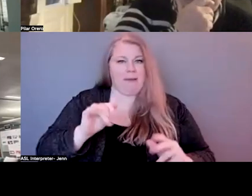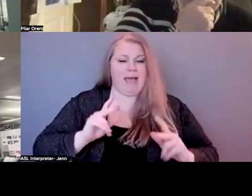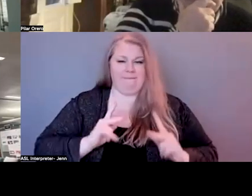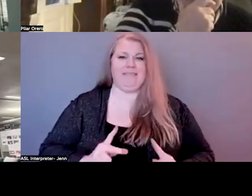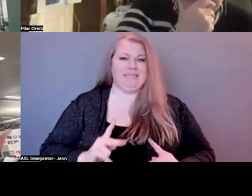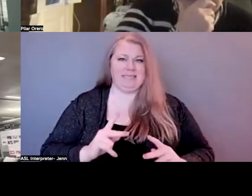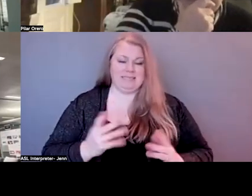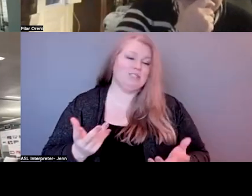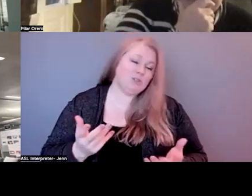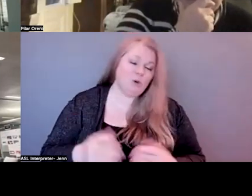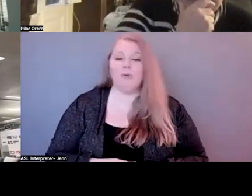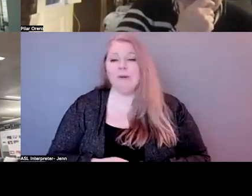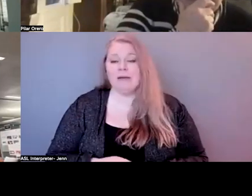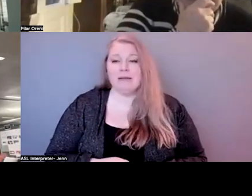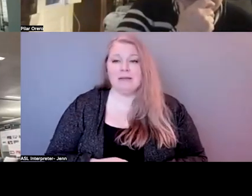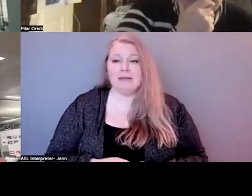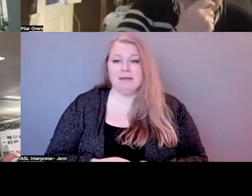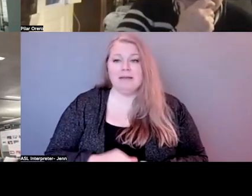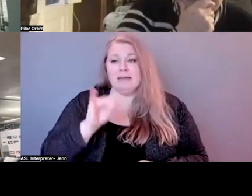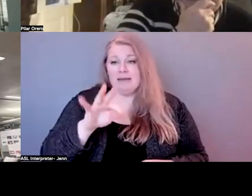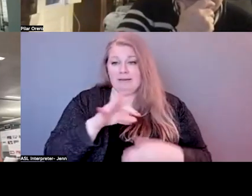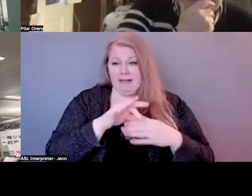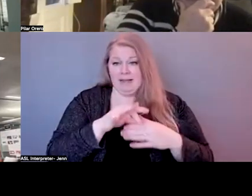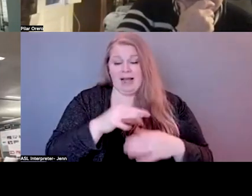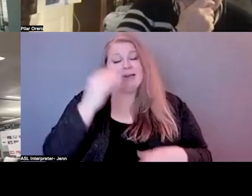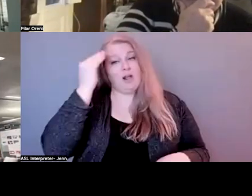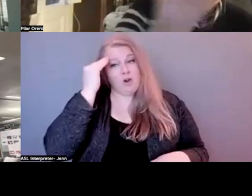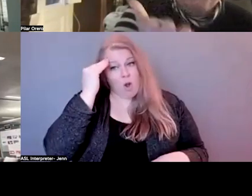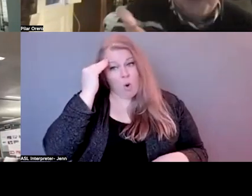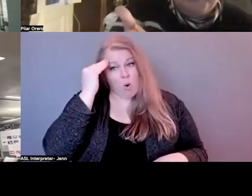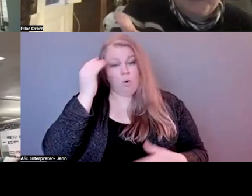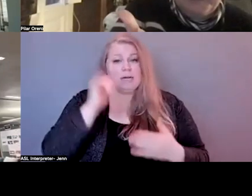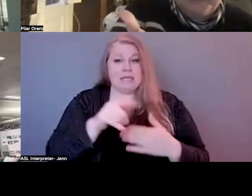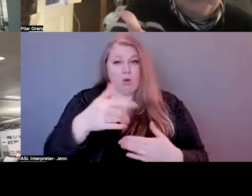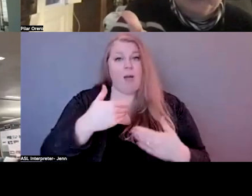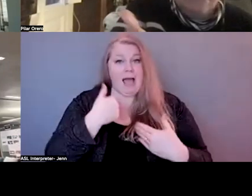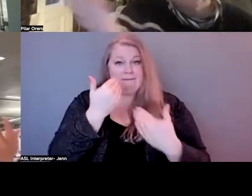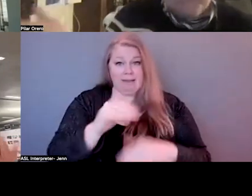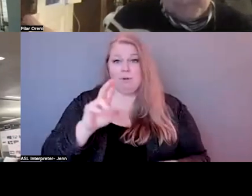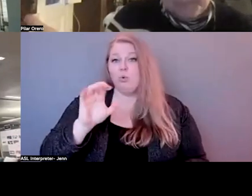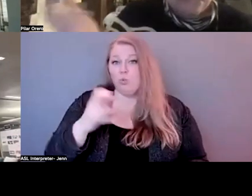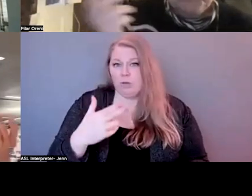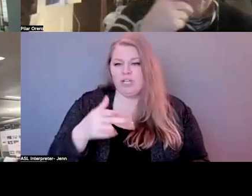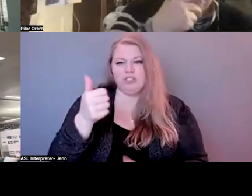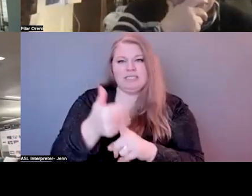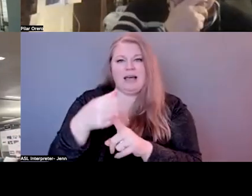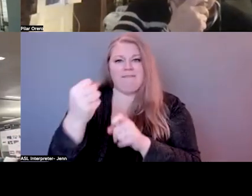So if the content knows that you don't have limited reach, it can change the content to